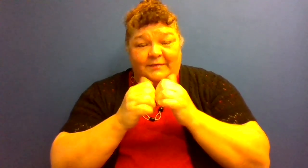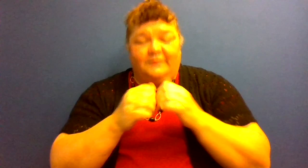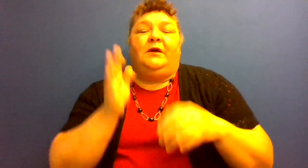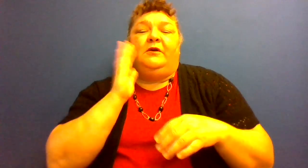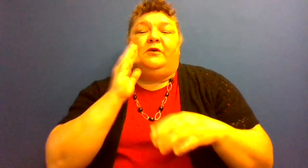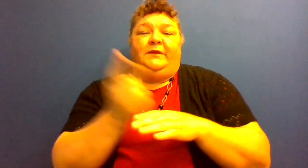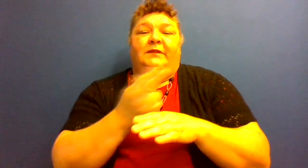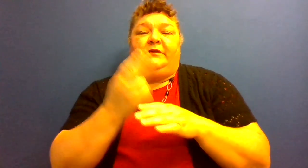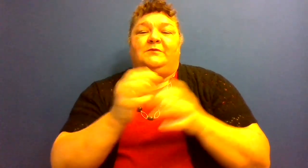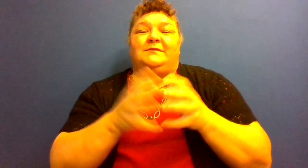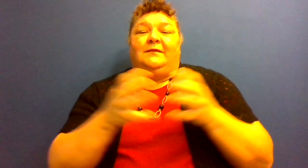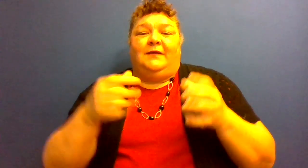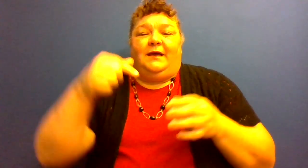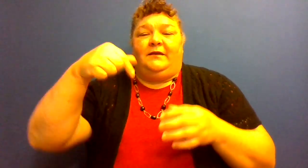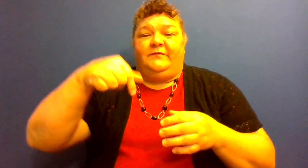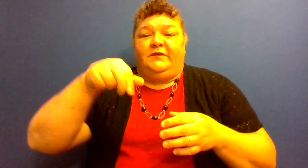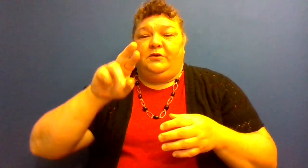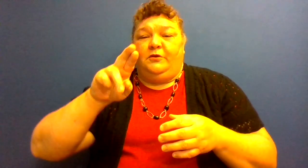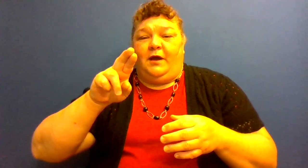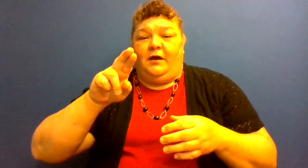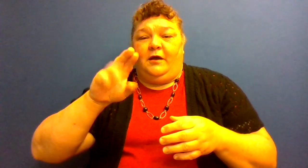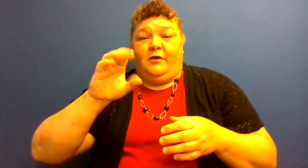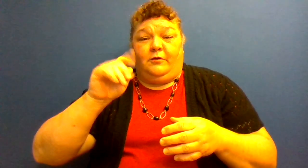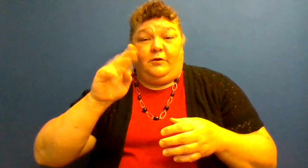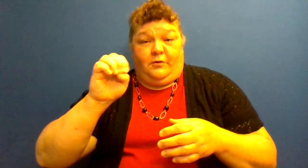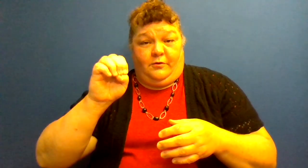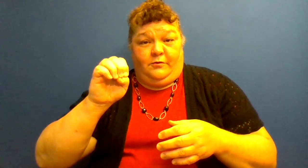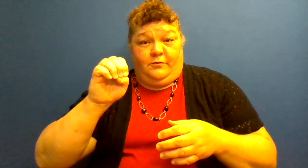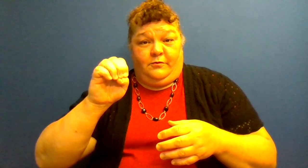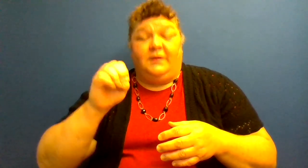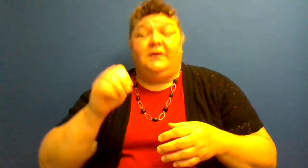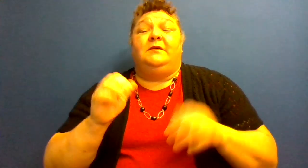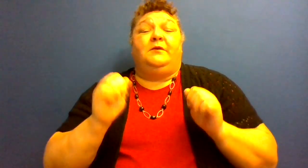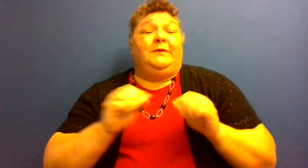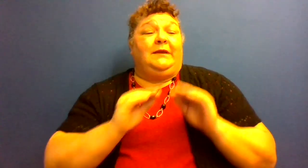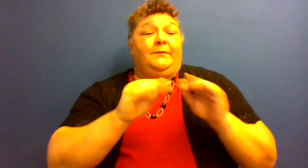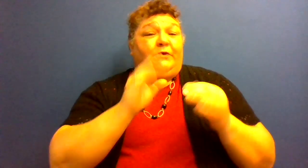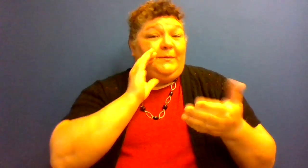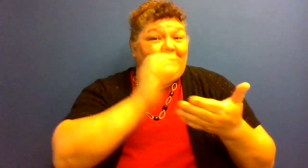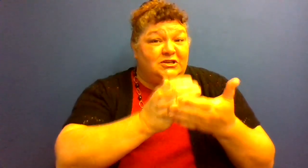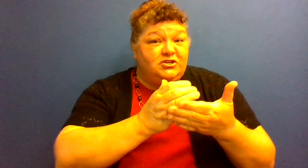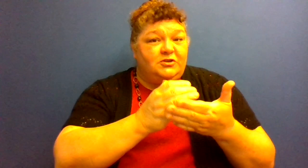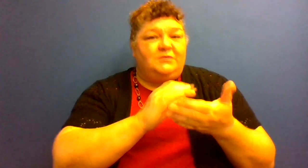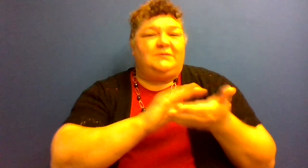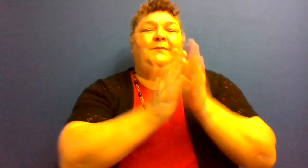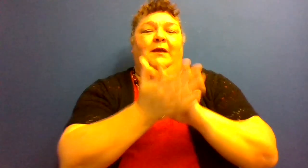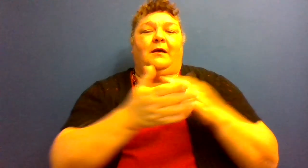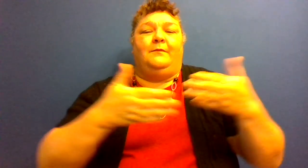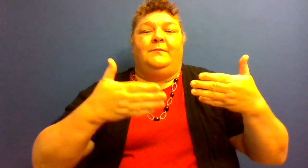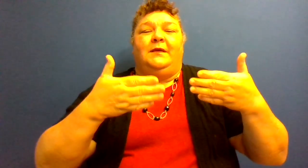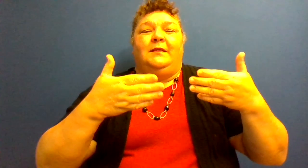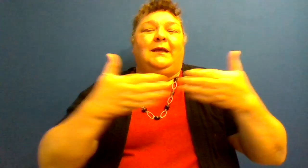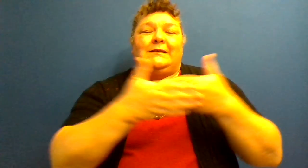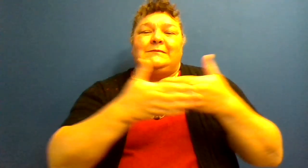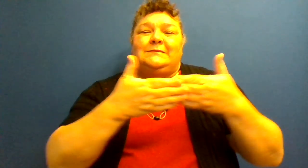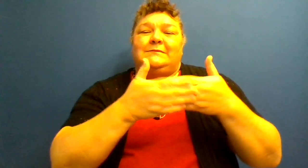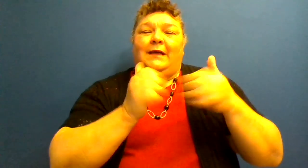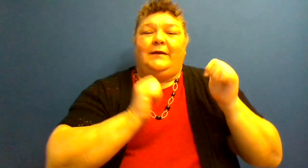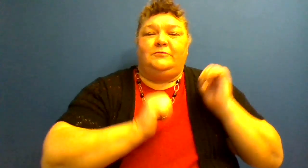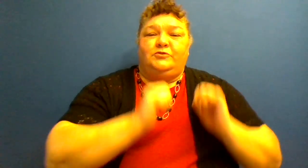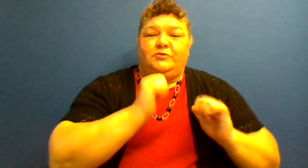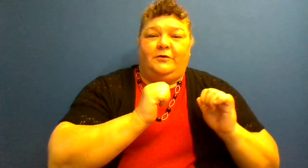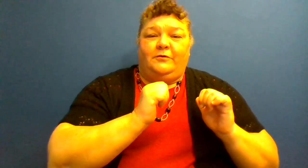We will use a lot of QR codes, so the pictures could become a slideshow and you can view